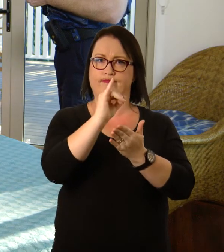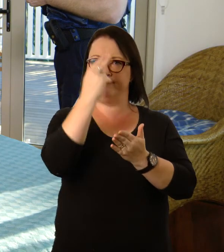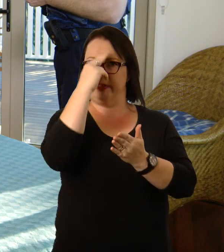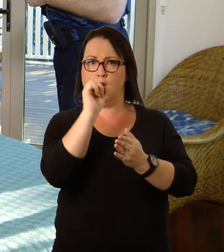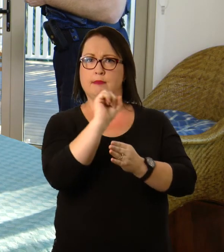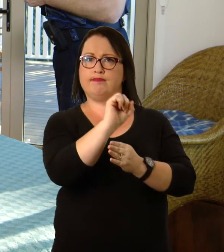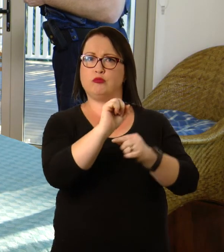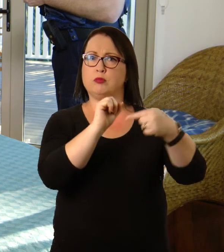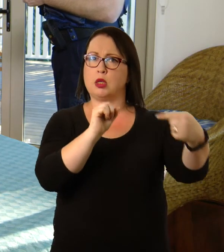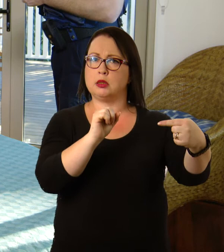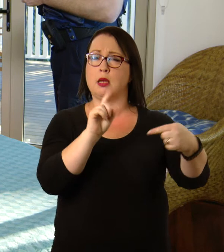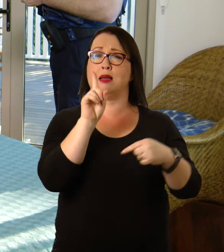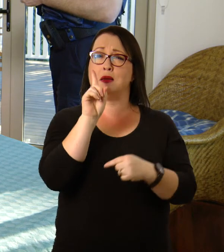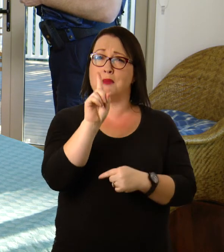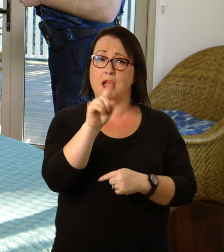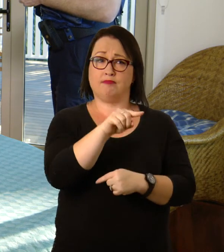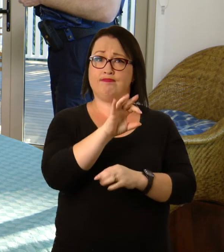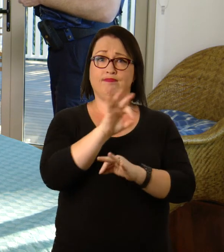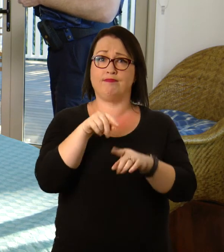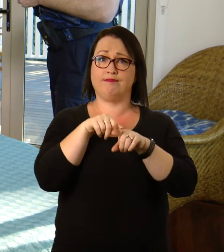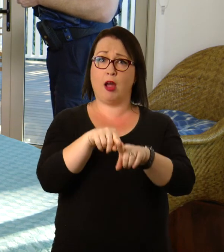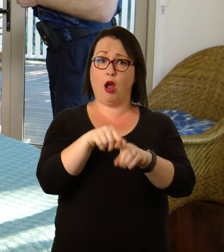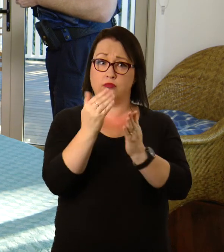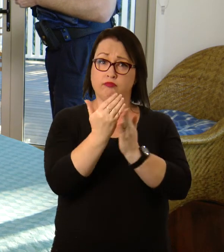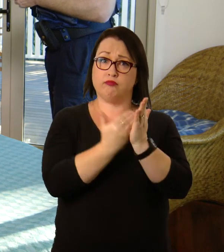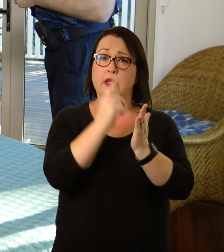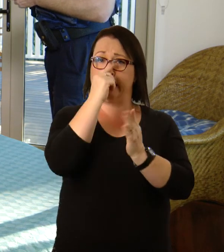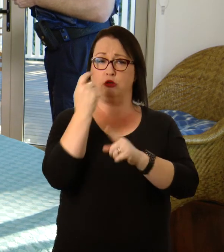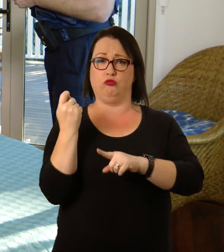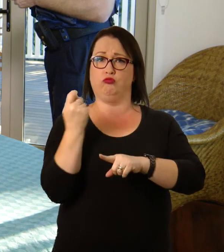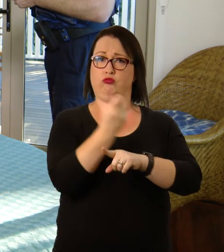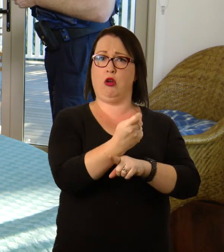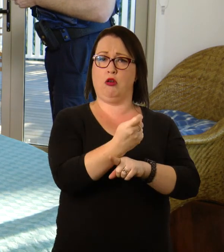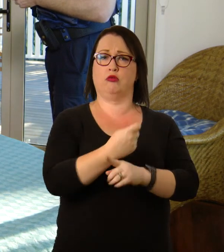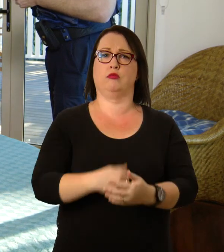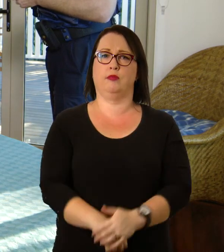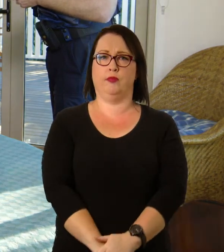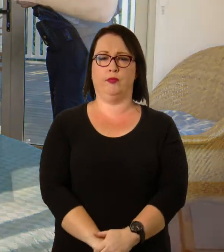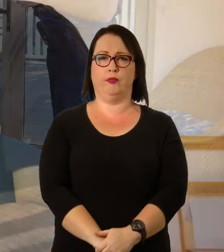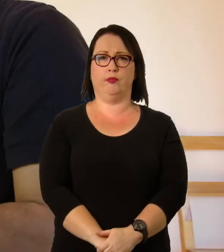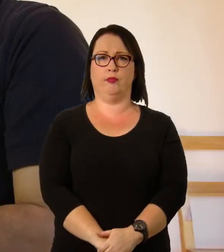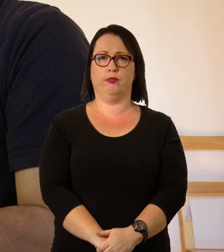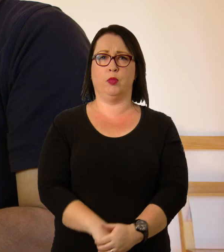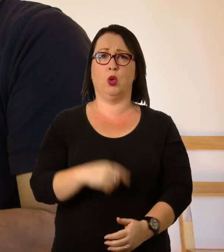history, but if they don't obey the order they can be charged with a criminal offence.